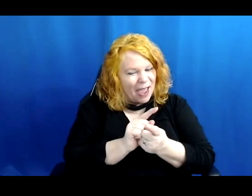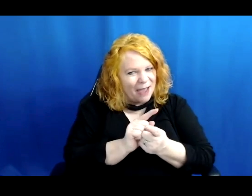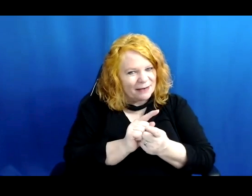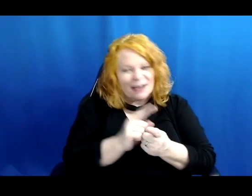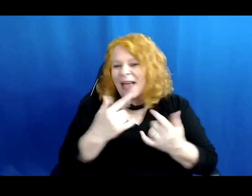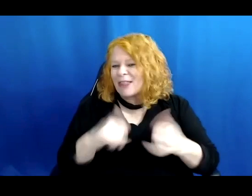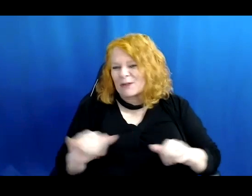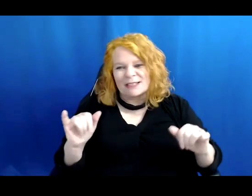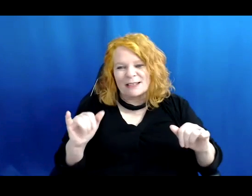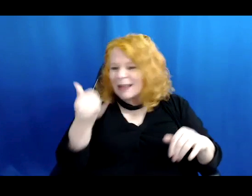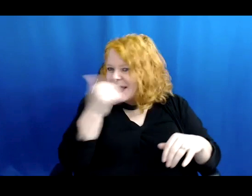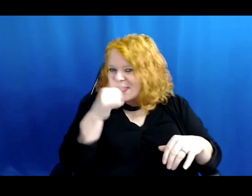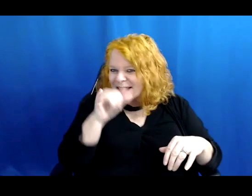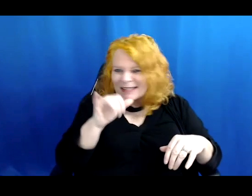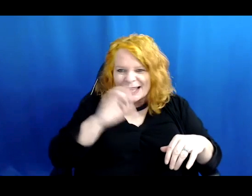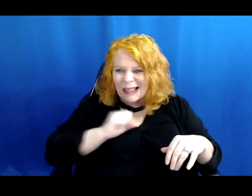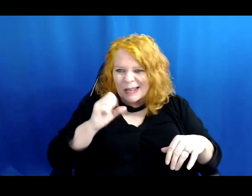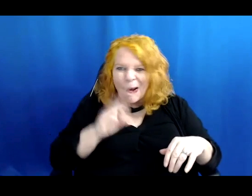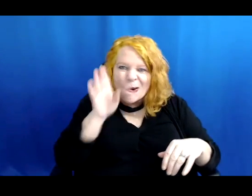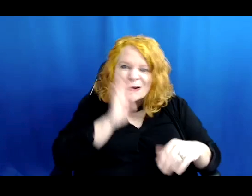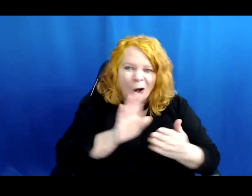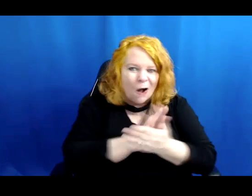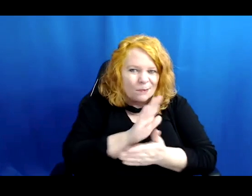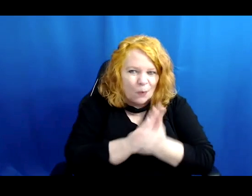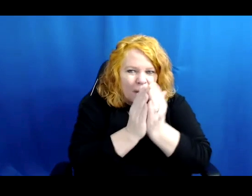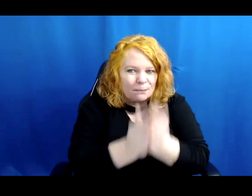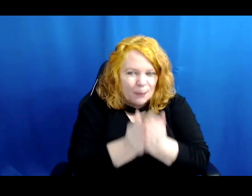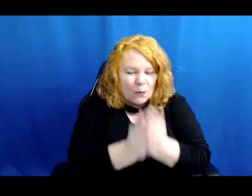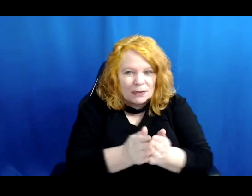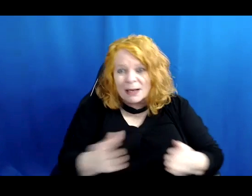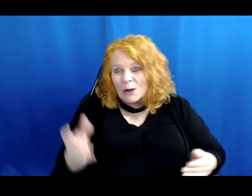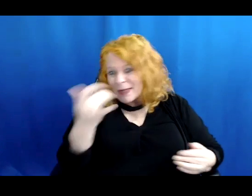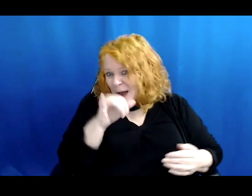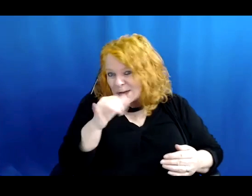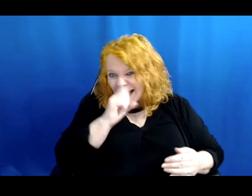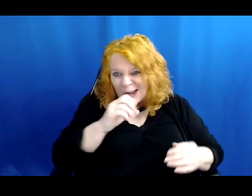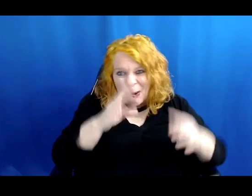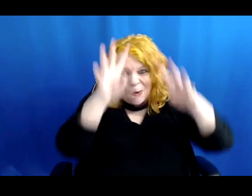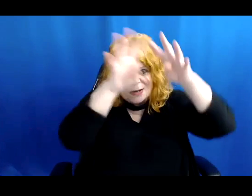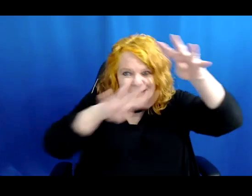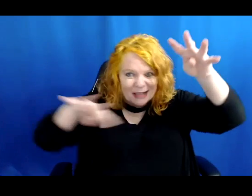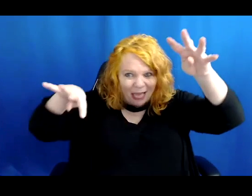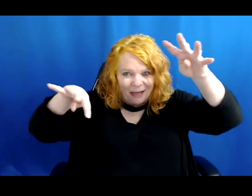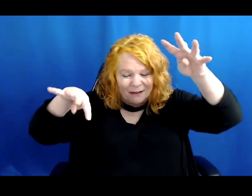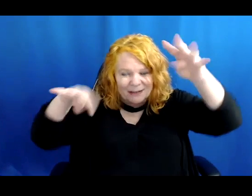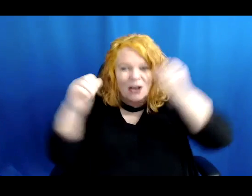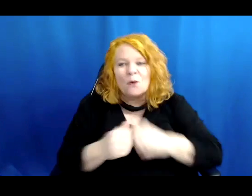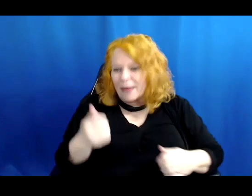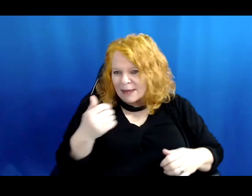with our silly old sails in the silly old cardboard boat and Silly old Sailor Sid.